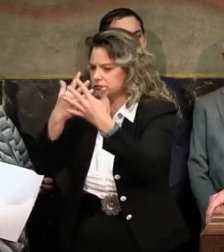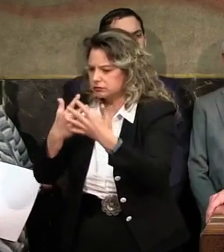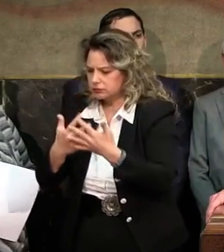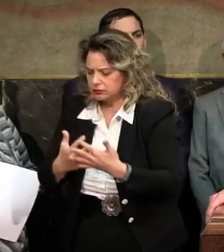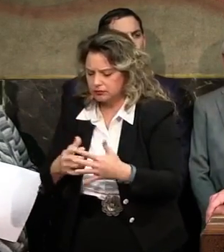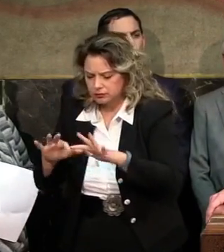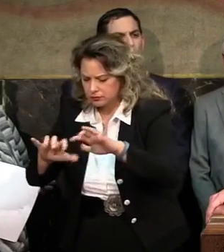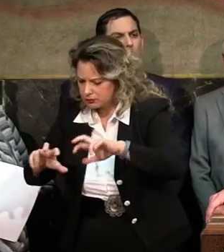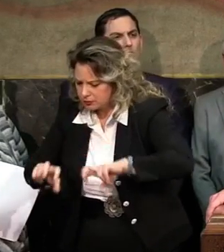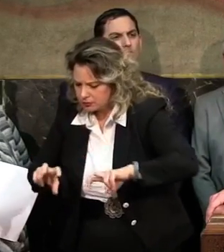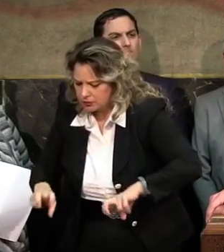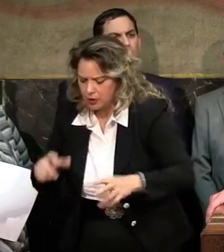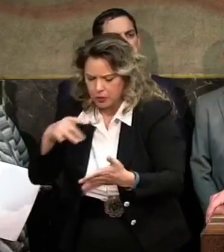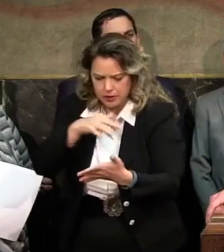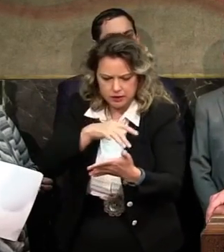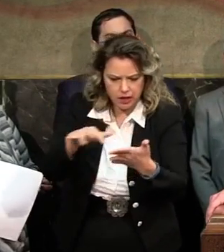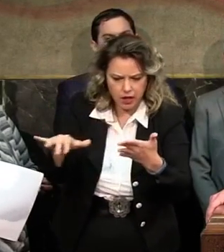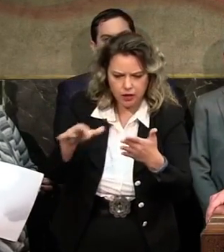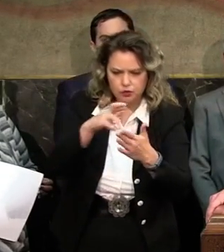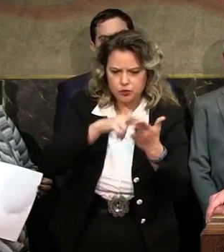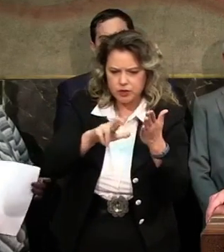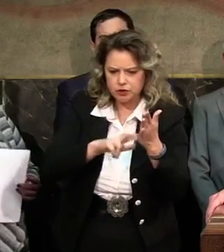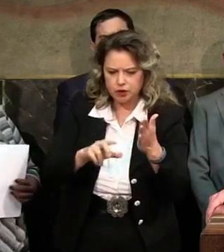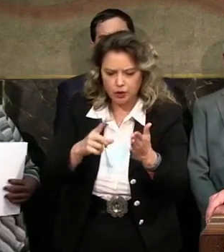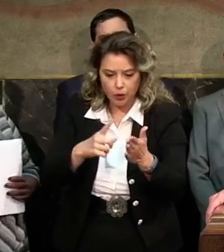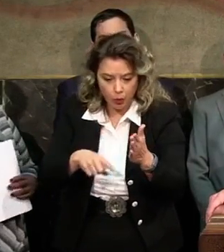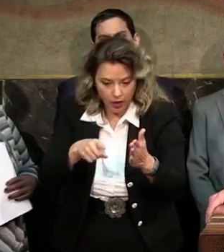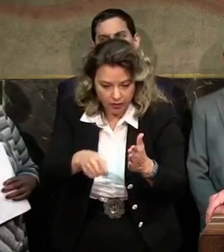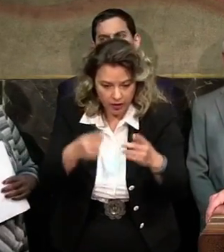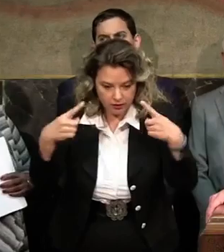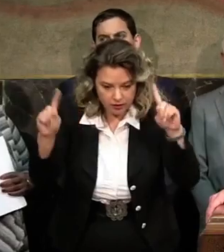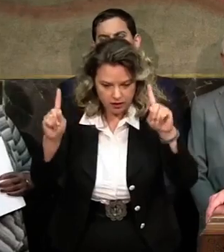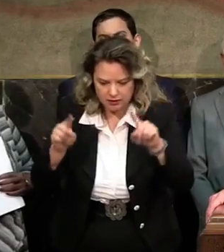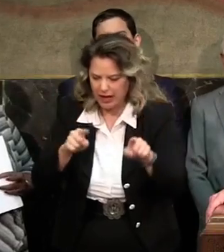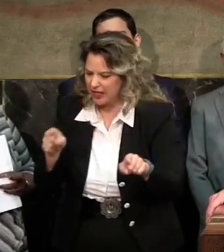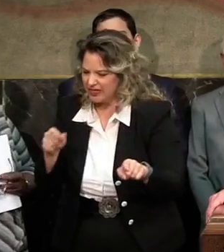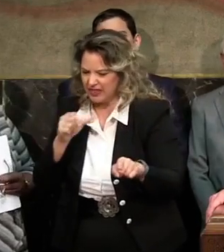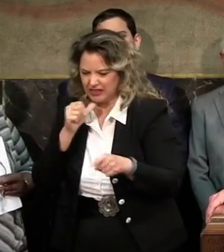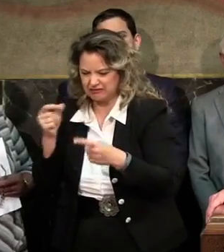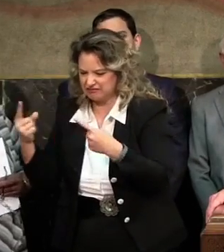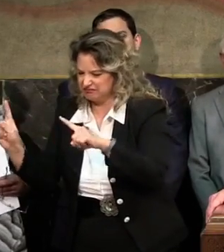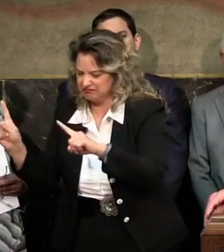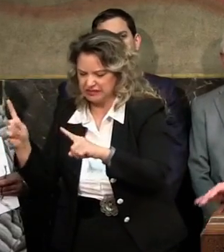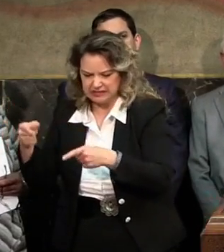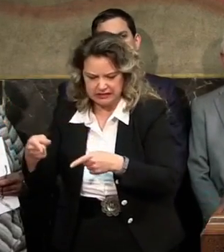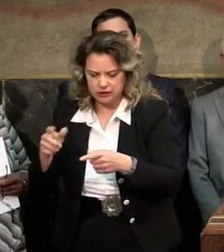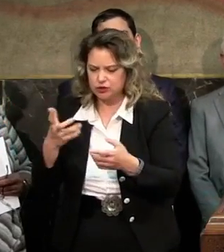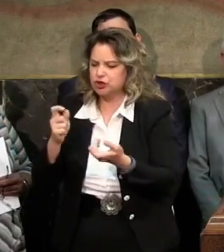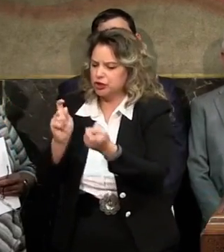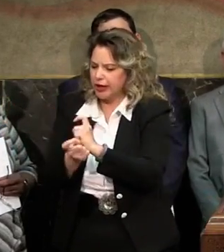research on what works on what doesn't work to change criminal offender behavior we have examined the laws in